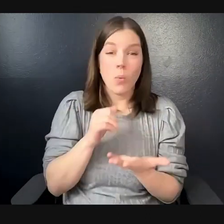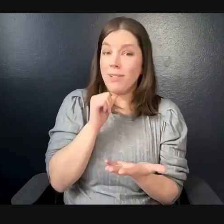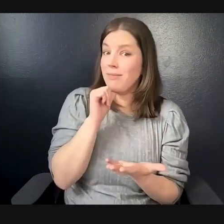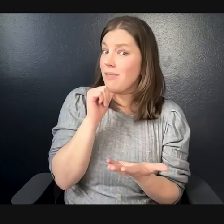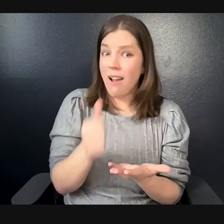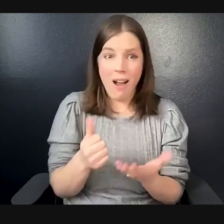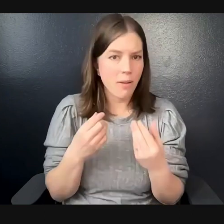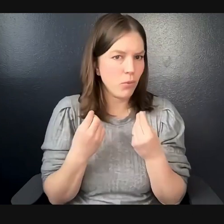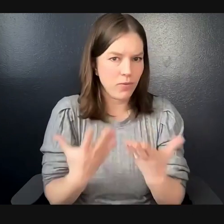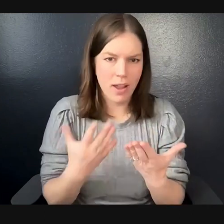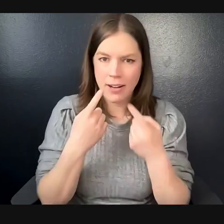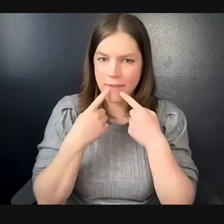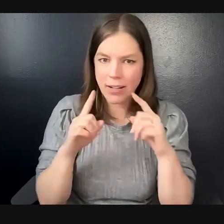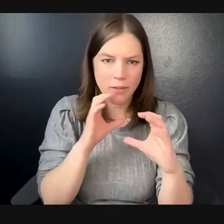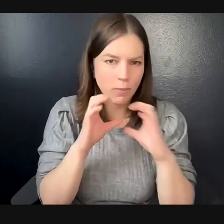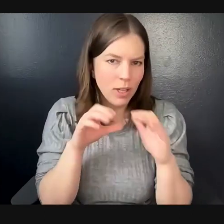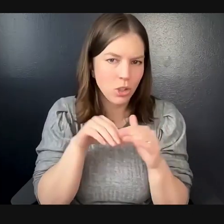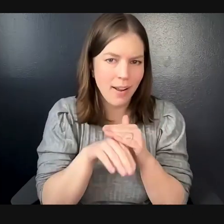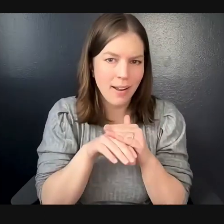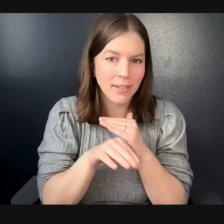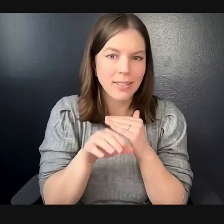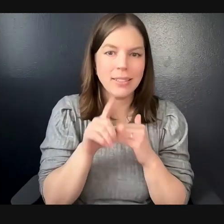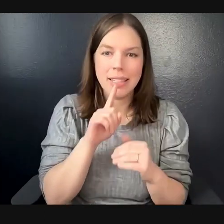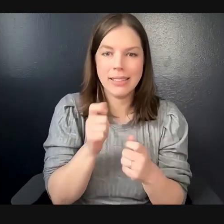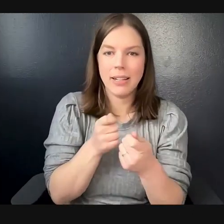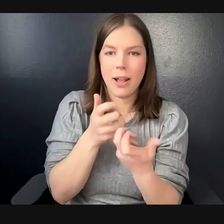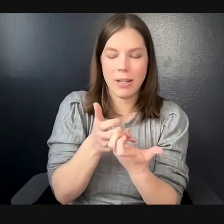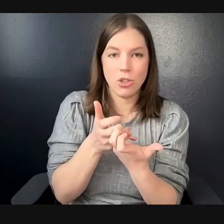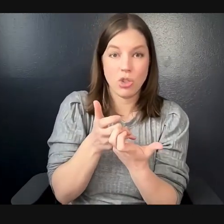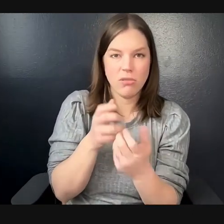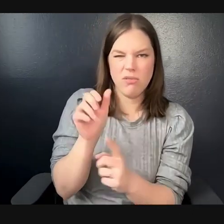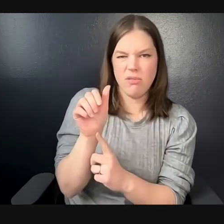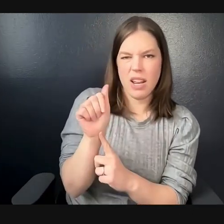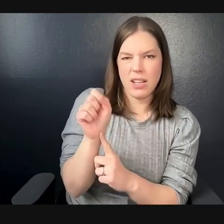What would not provide effective communication is automatic speech recognition, or ASR.